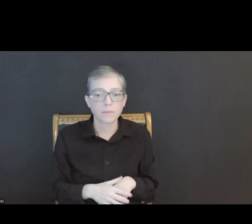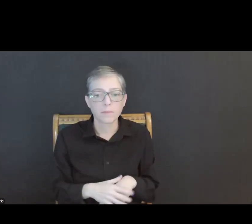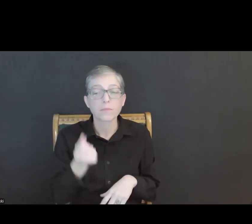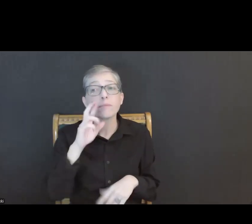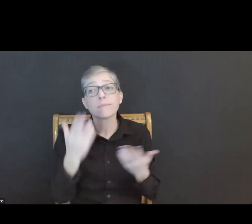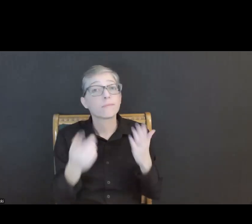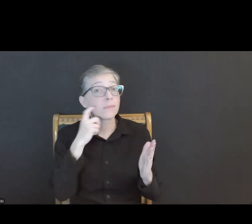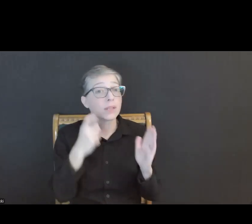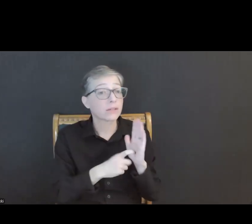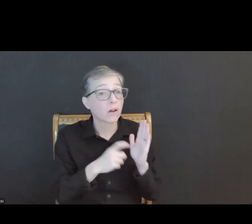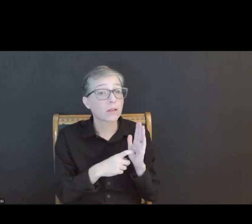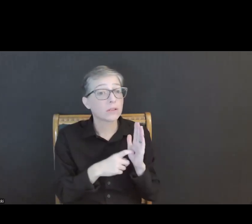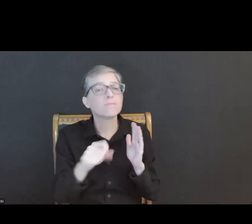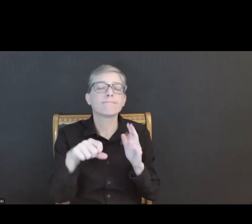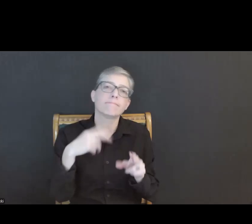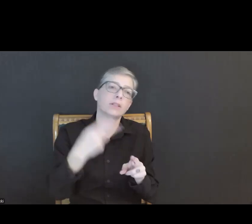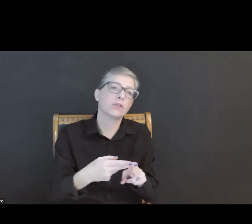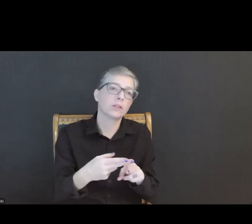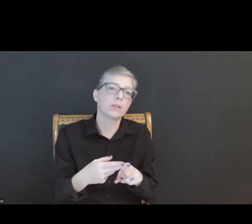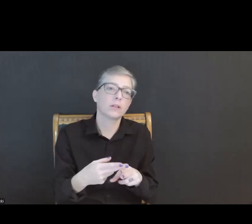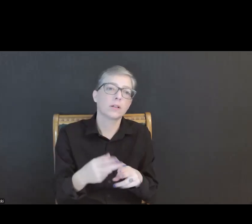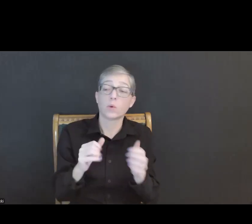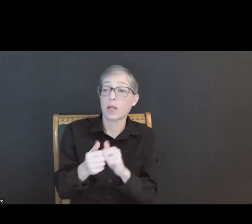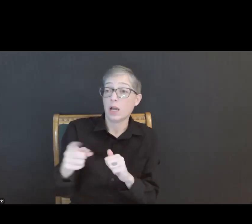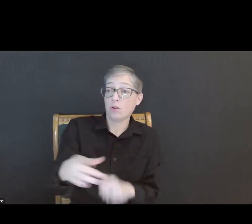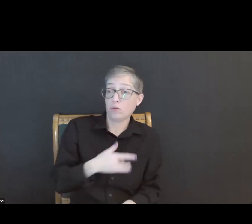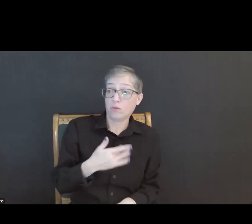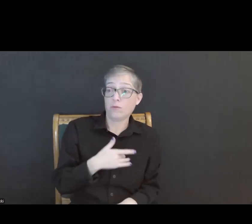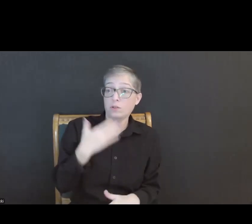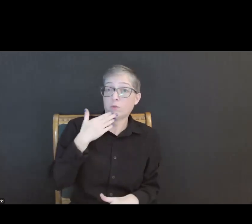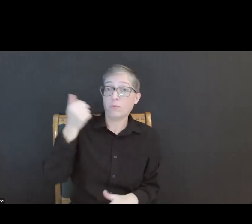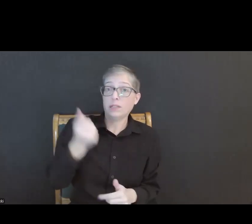mentioned like you know like however you feel like the best to express yourself do that I'm